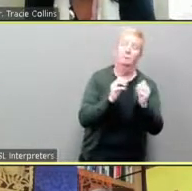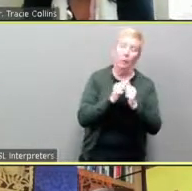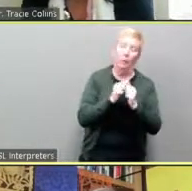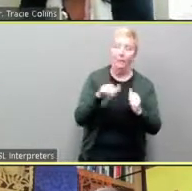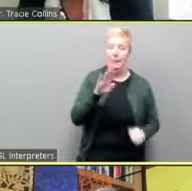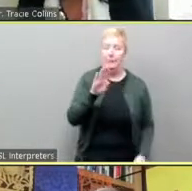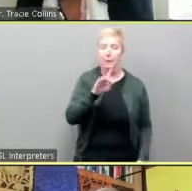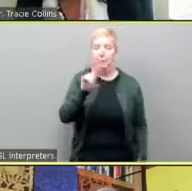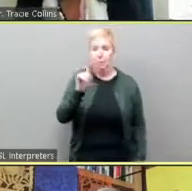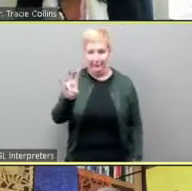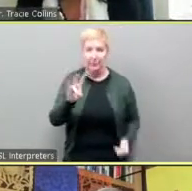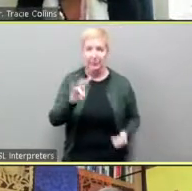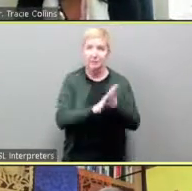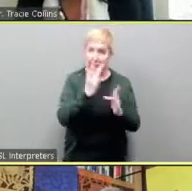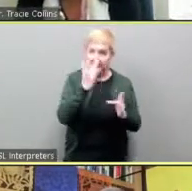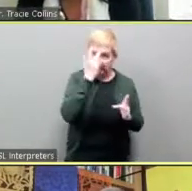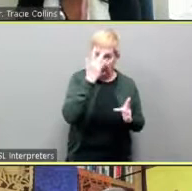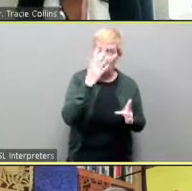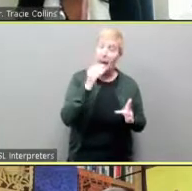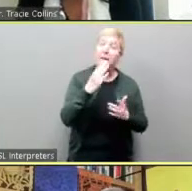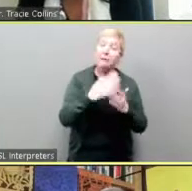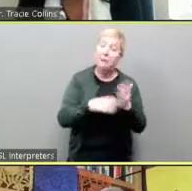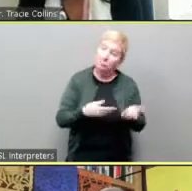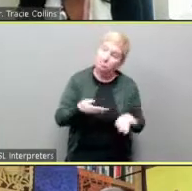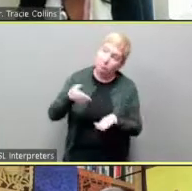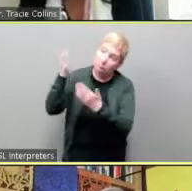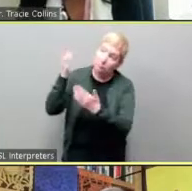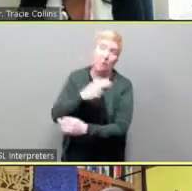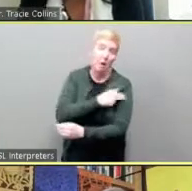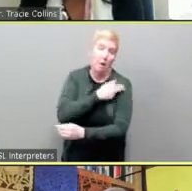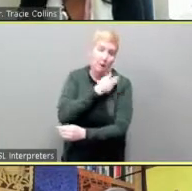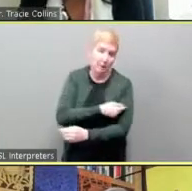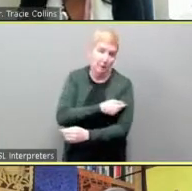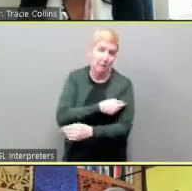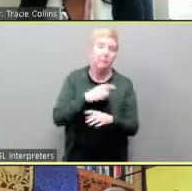even being hospitalized but with shorter length of stay and apparently a